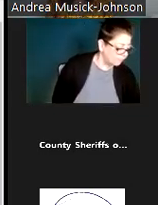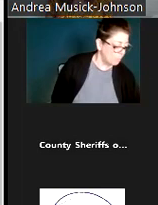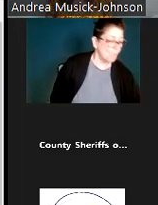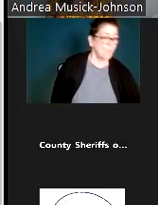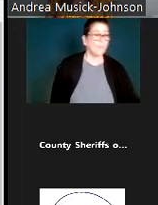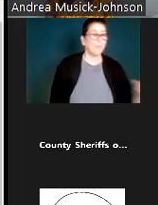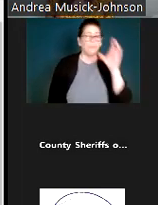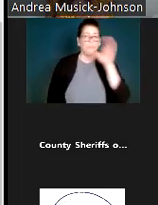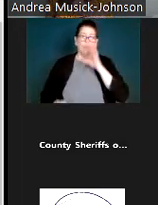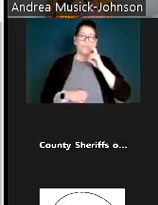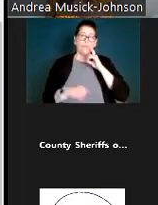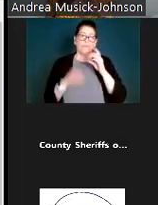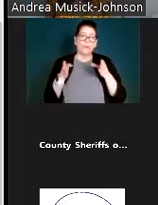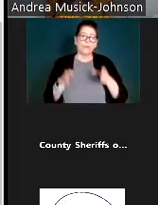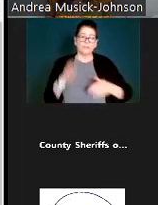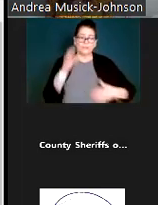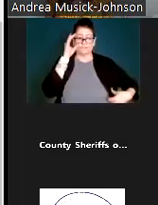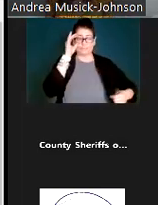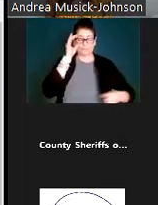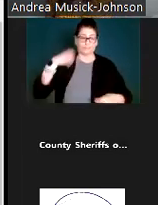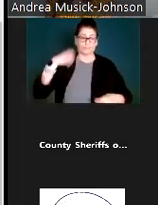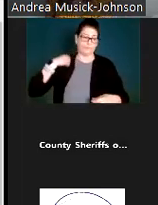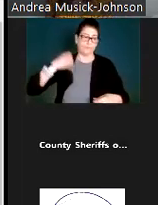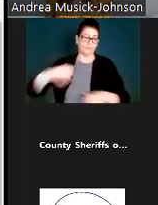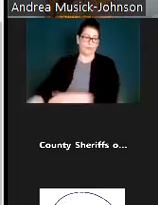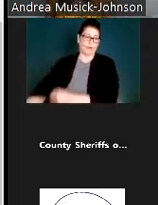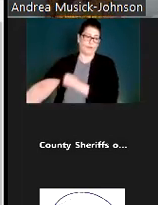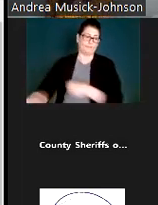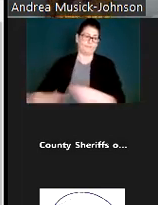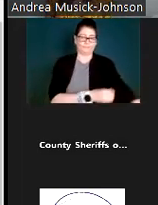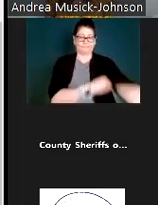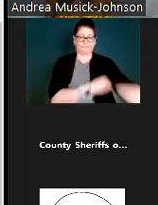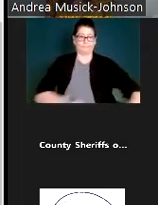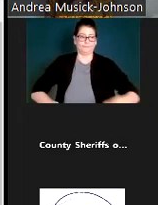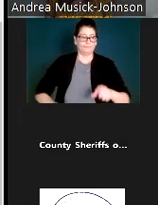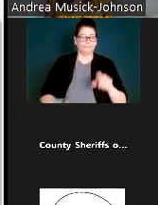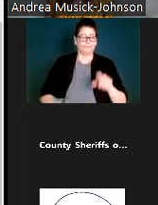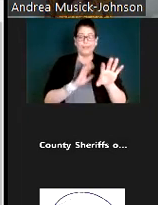but if you were in any other state, that uses VINE, you would click that specific state.